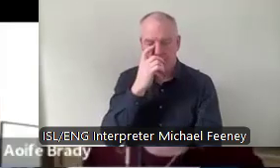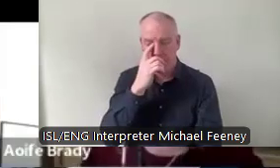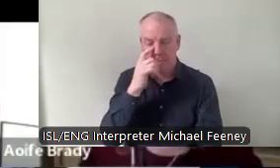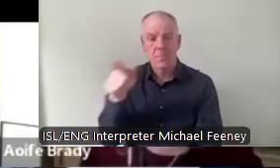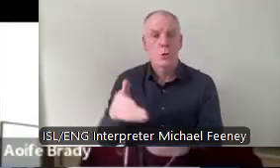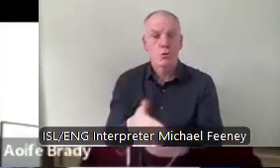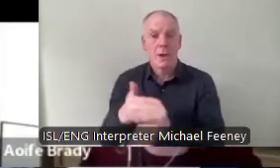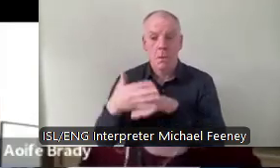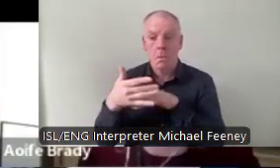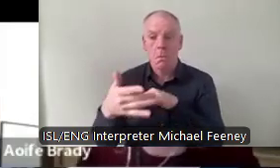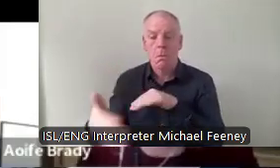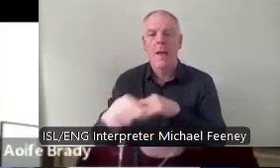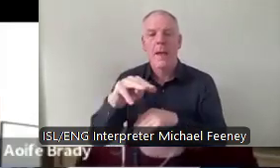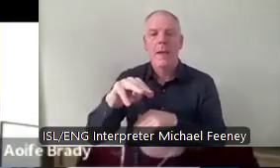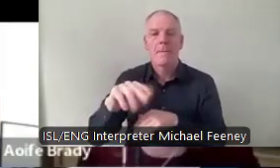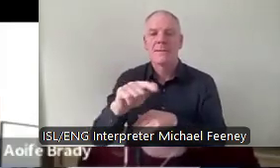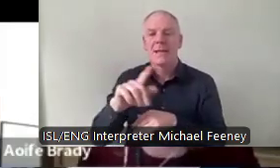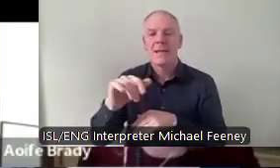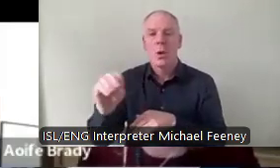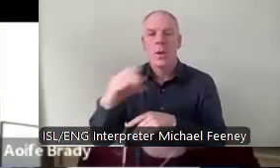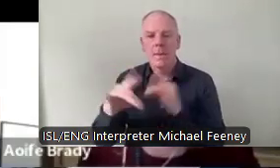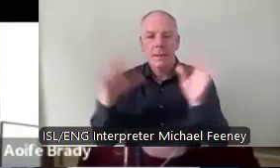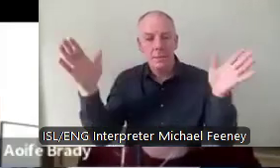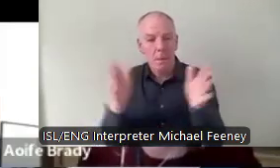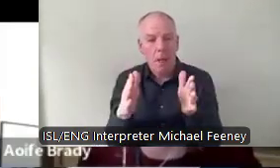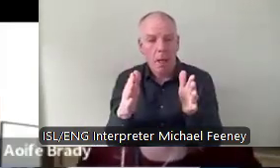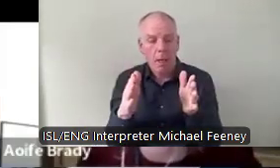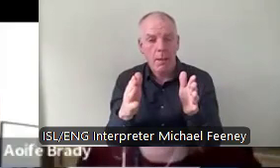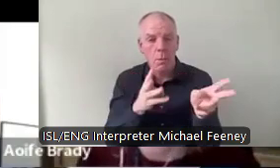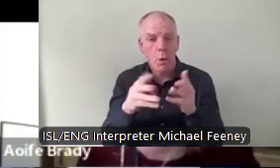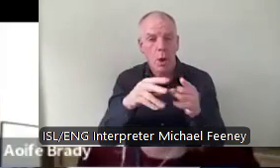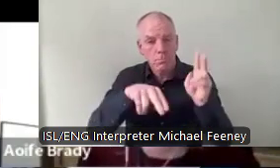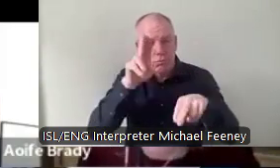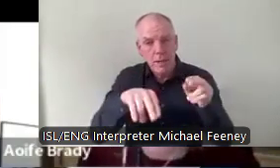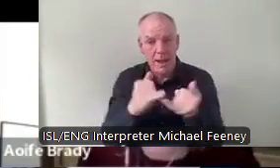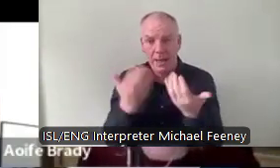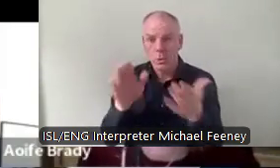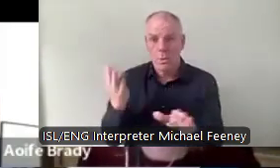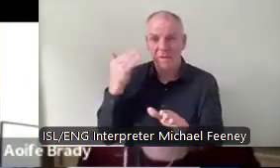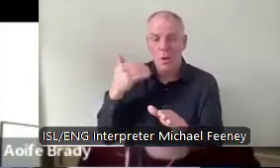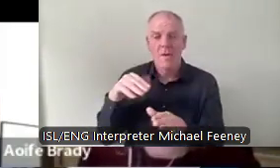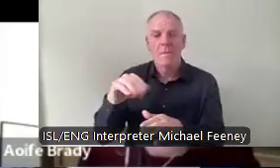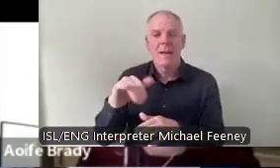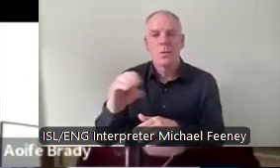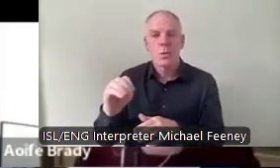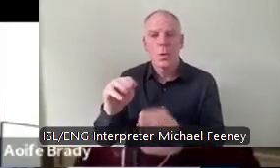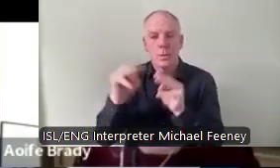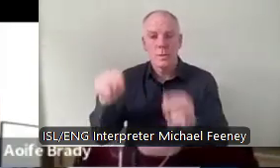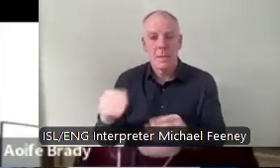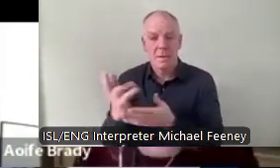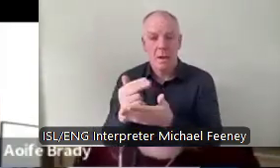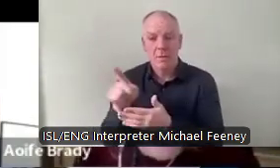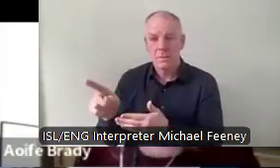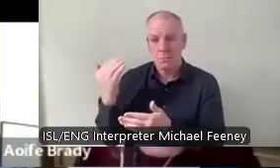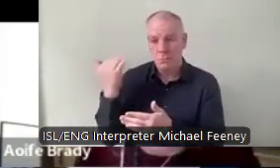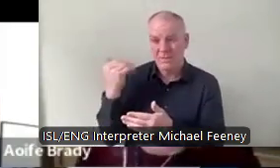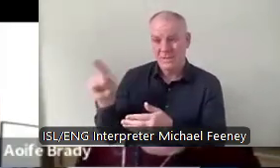Mazzolino typically produced small-scale devotional works like the one I was just showing you from the Metropolitan Museum of Art, but he later gained the confidence